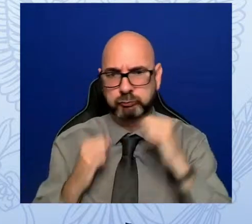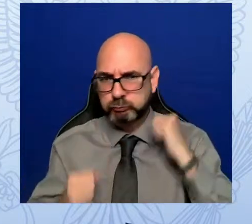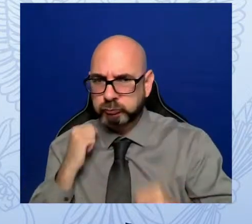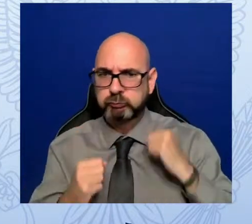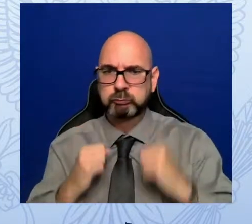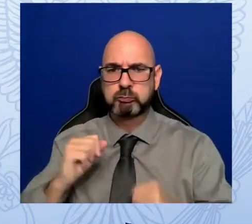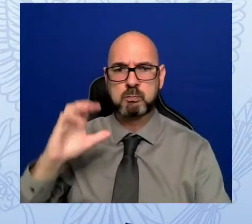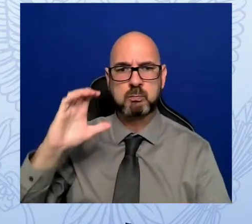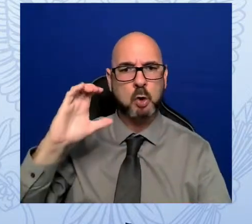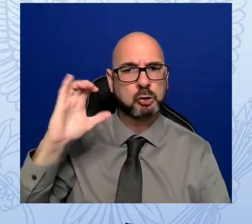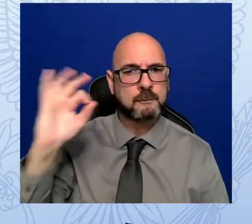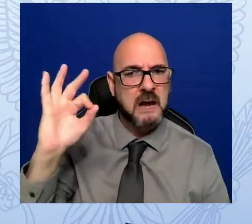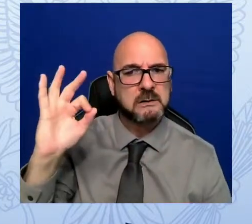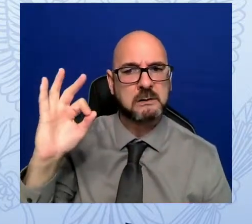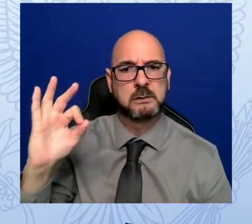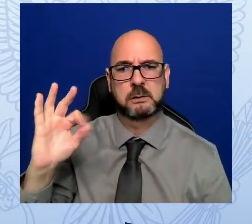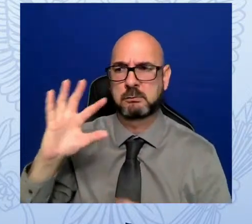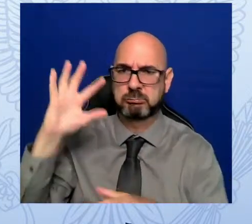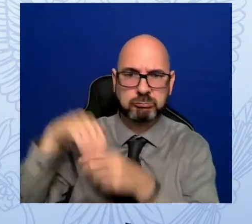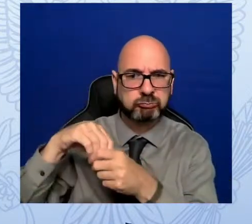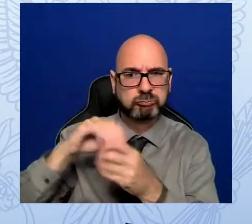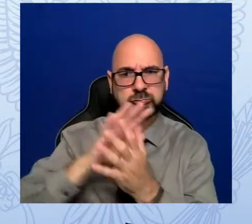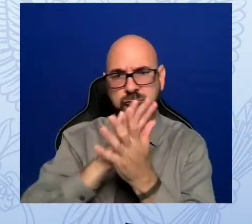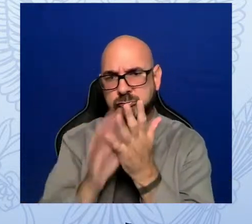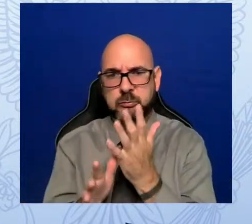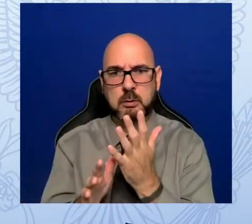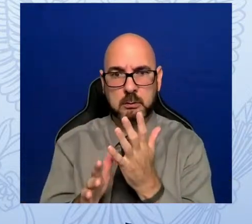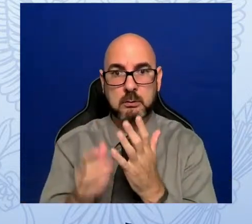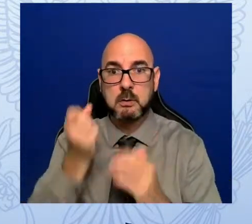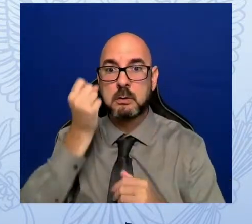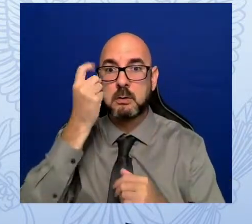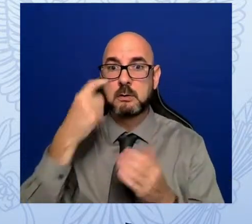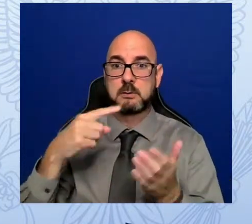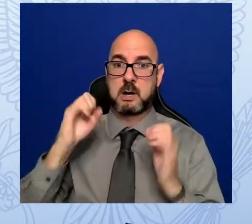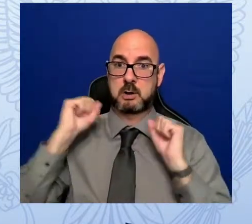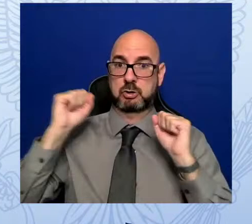but bringing people together. These lessons inspired my older brother, Ryan,